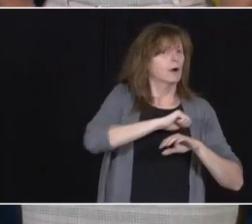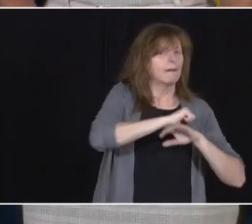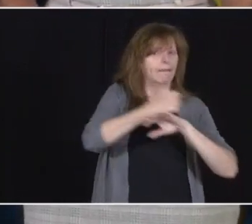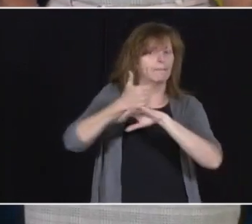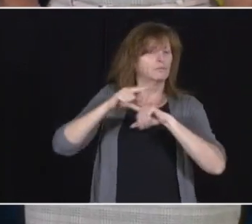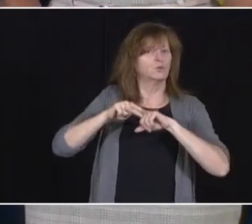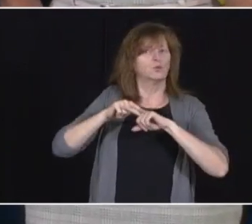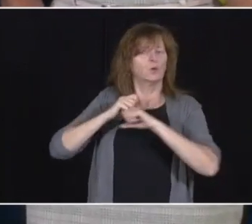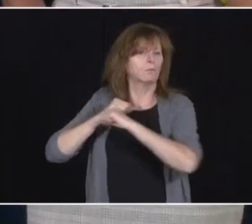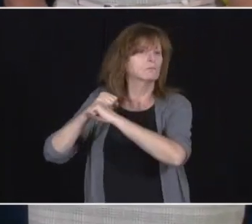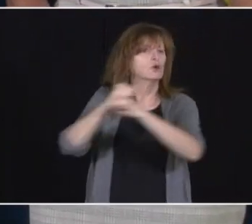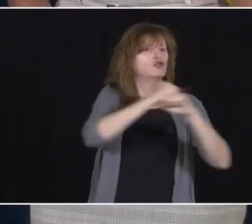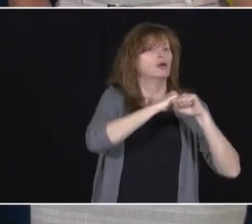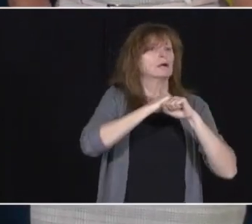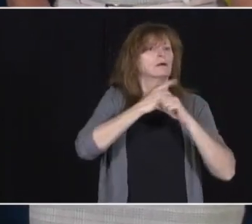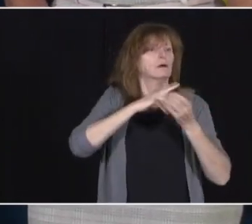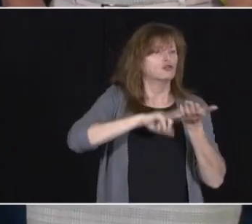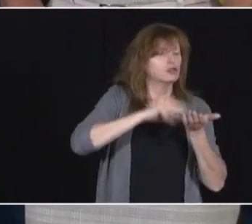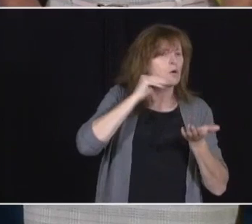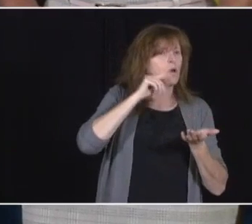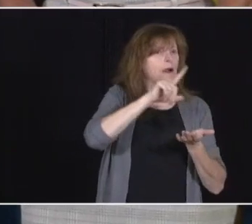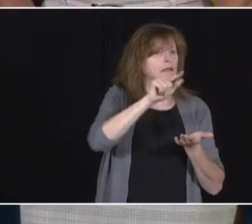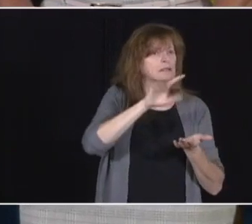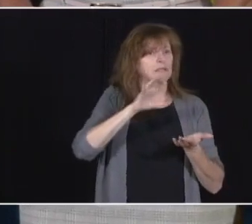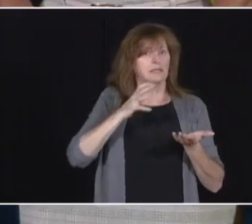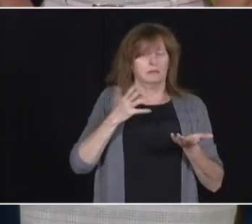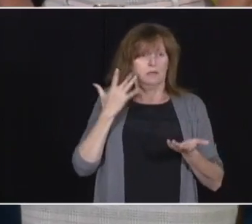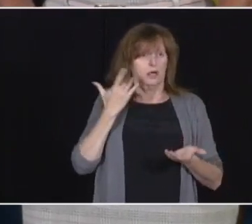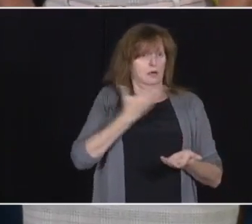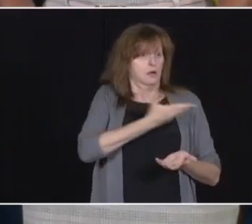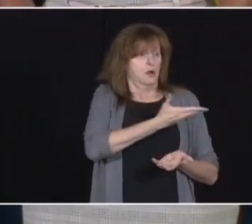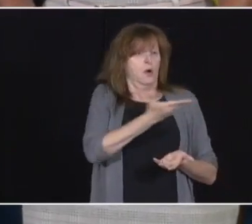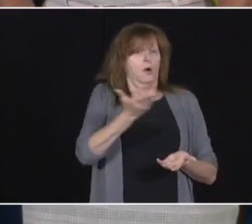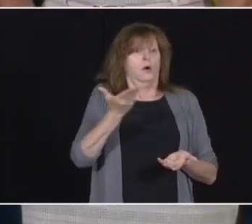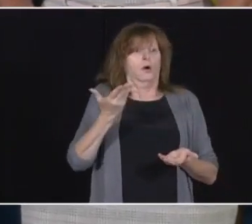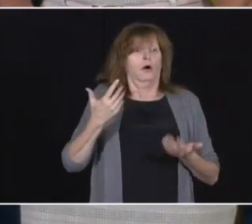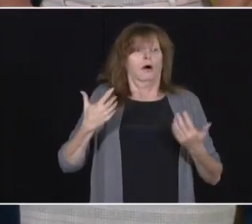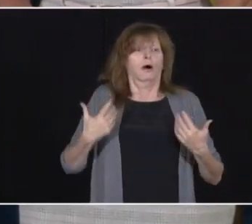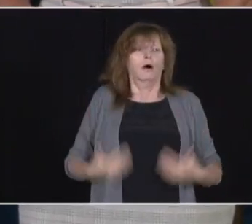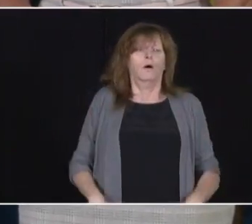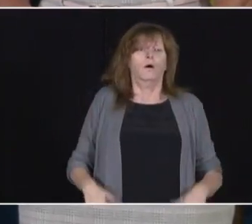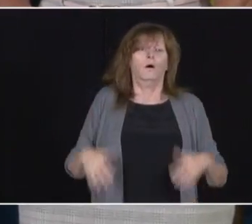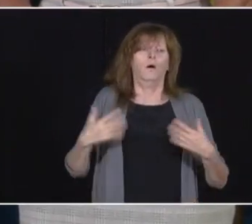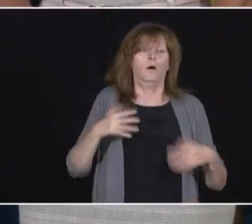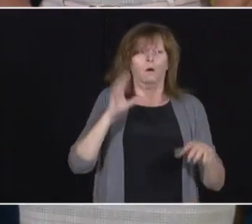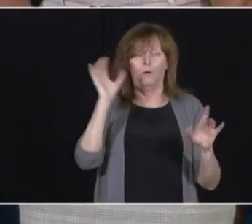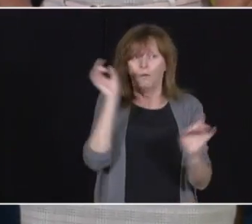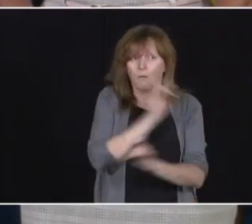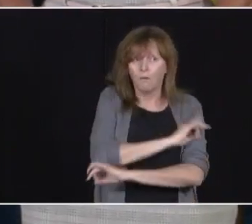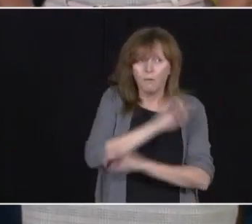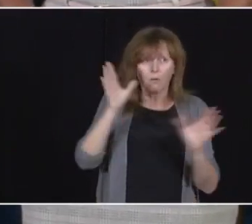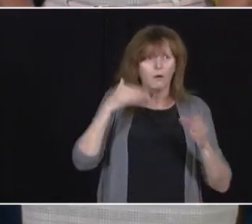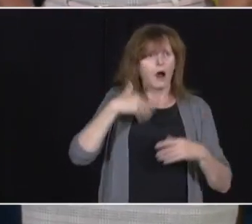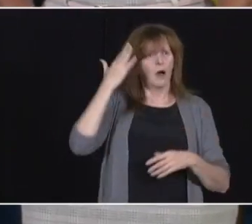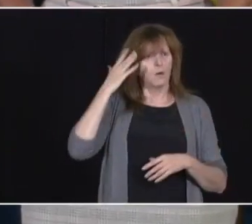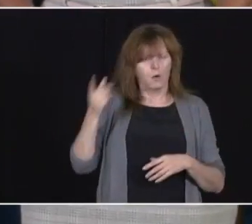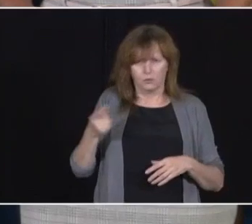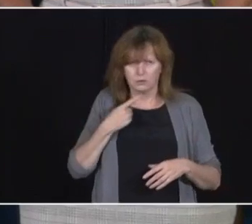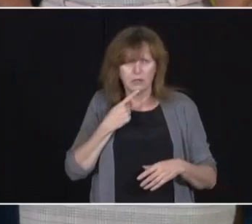in the fall, what more measures need to be put in place to protect long-term care? Because we know that they have been pushed to the brink.